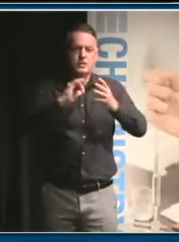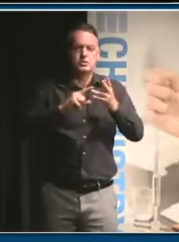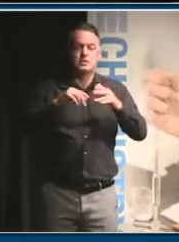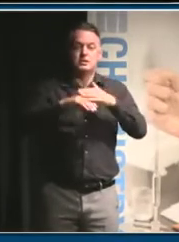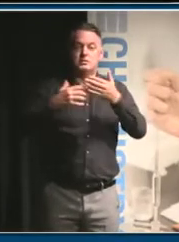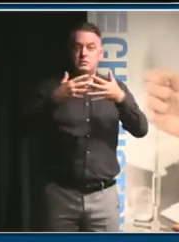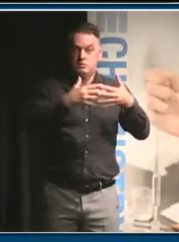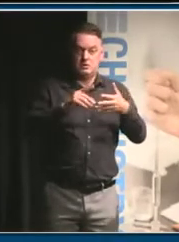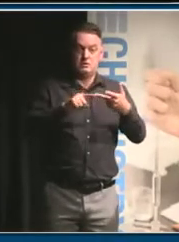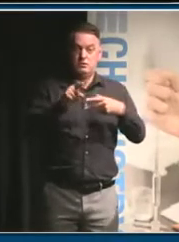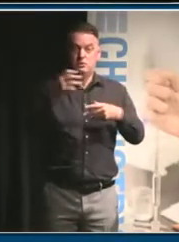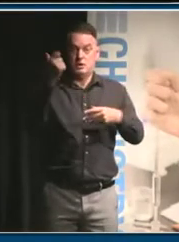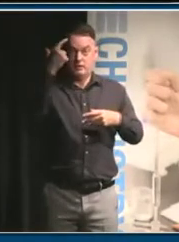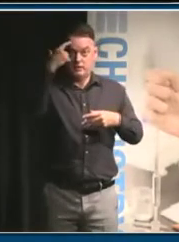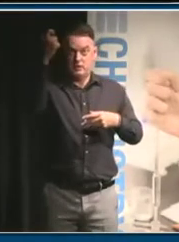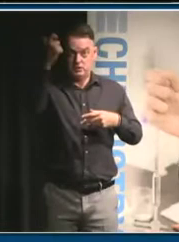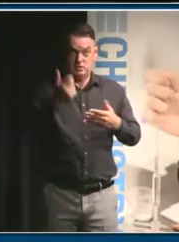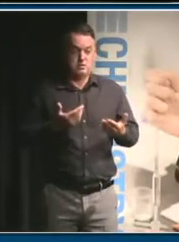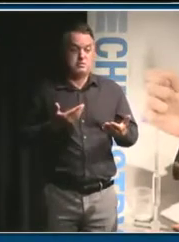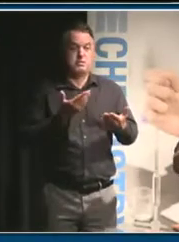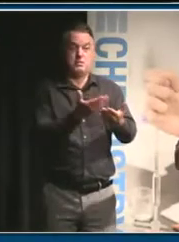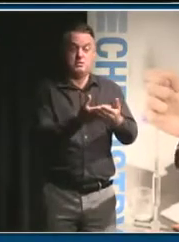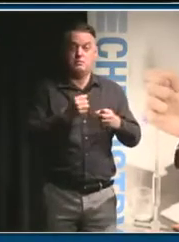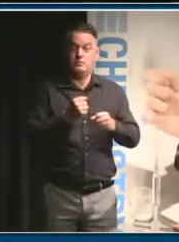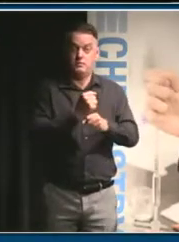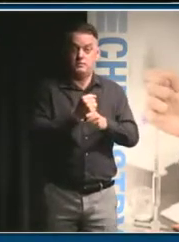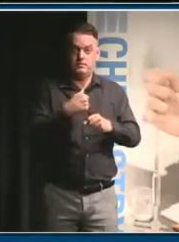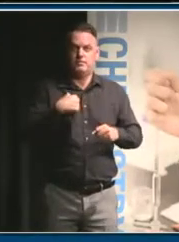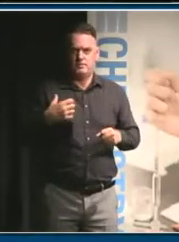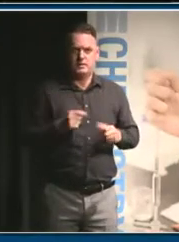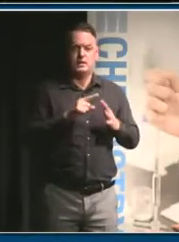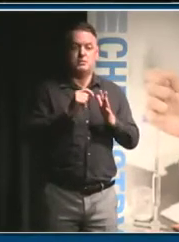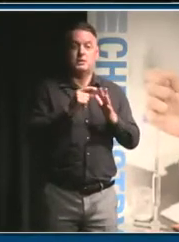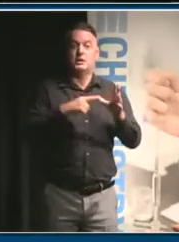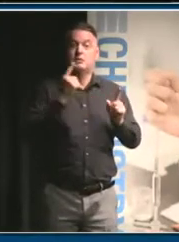have an invention that's going into manufacturing, you need EPA approval from the federal government.